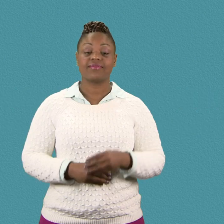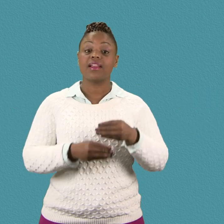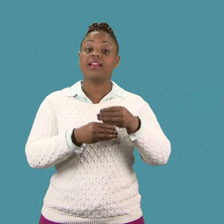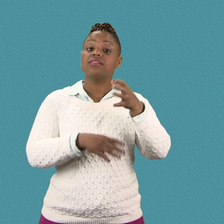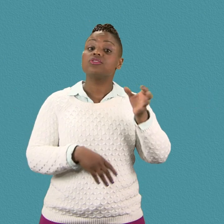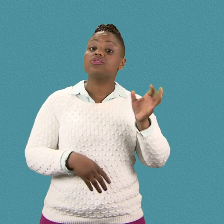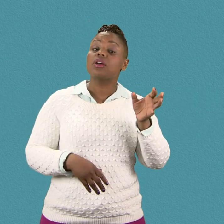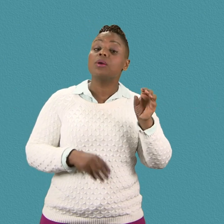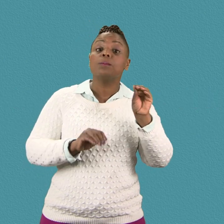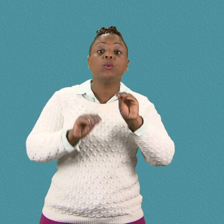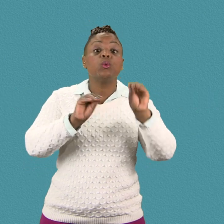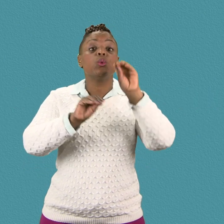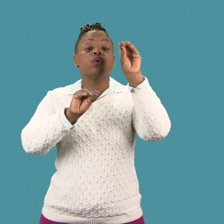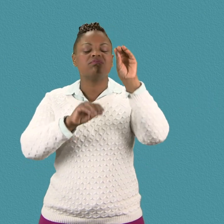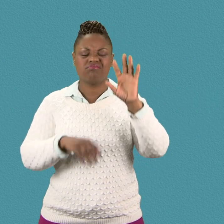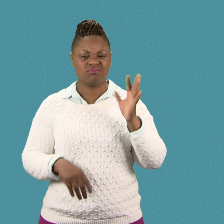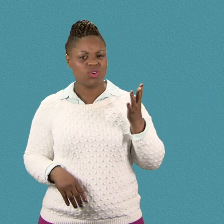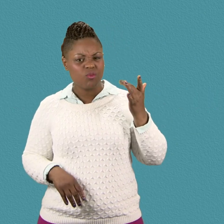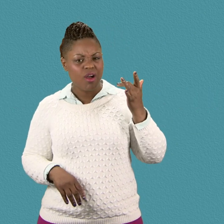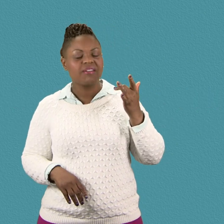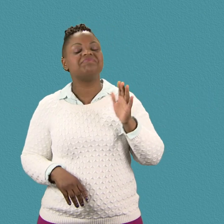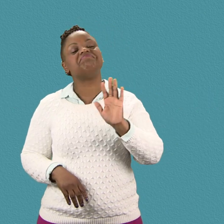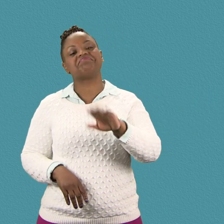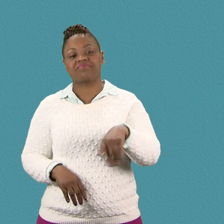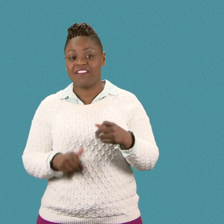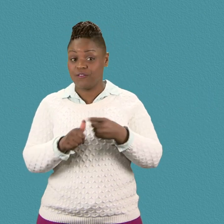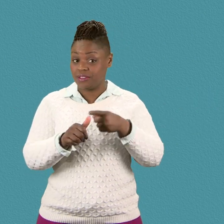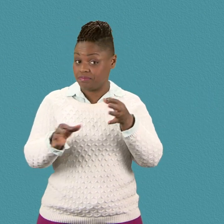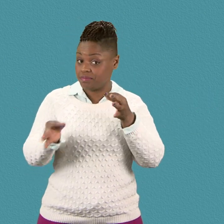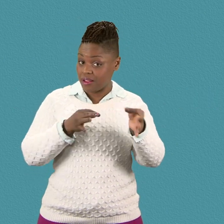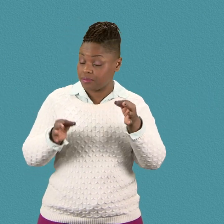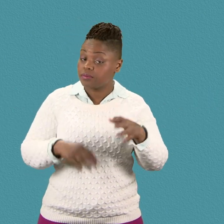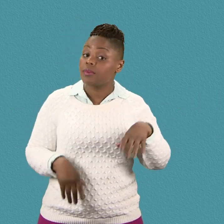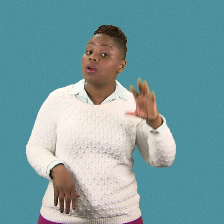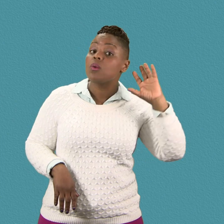Why are some TV stations changing channels?